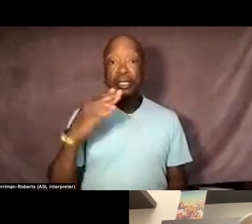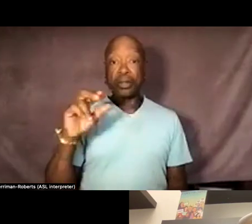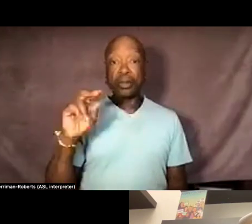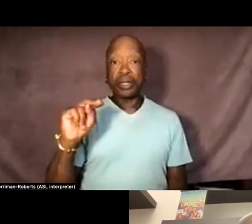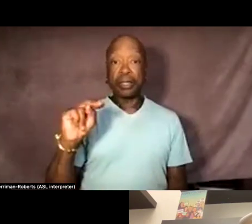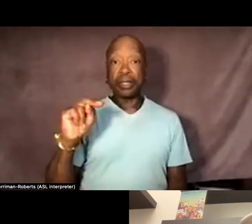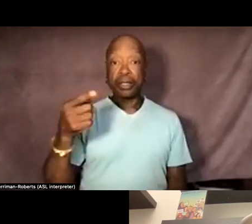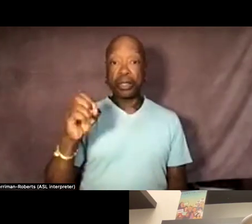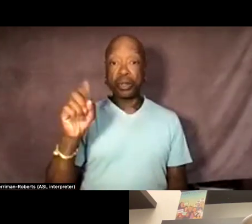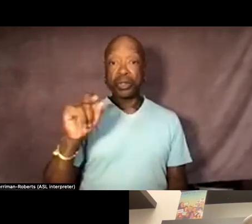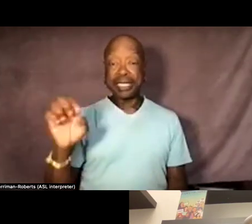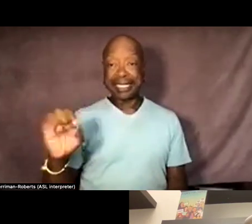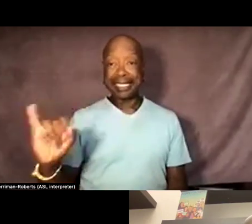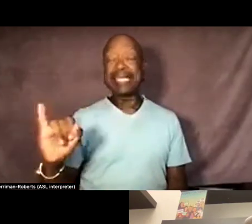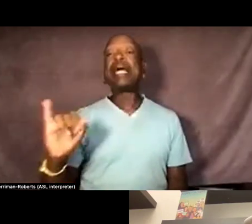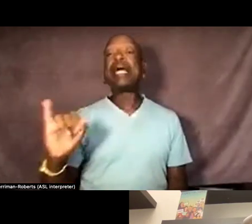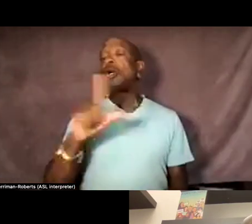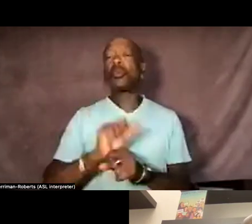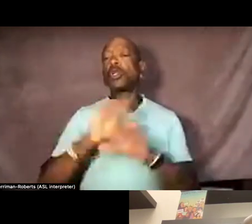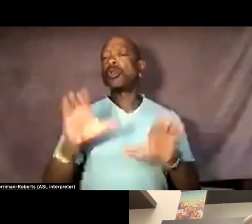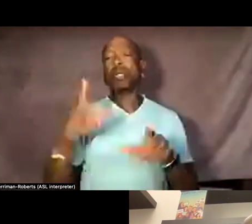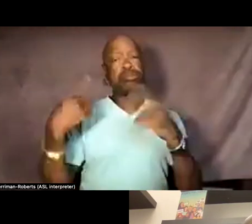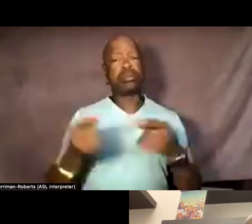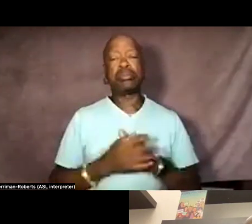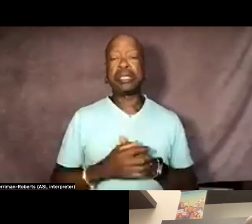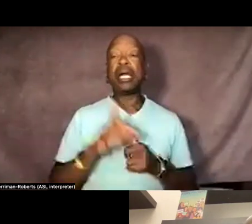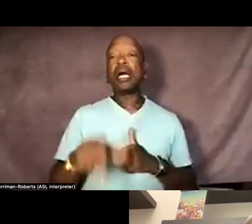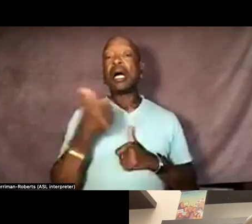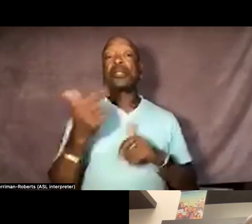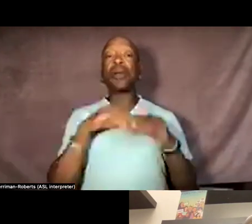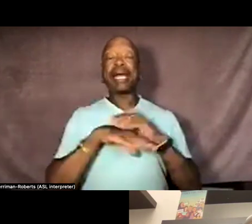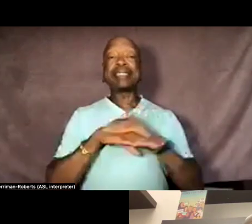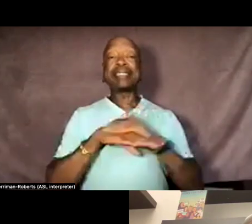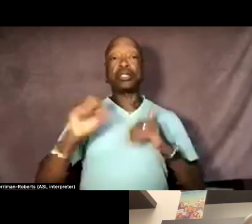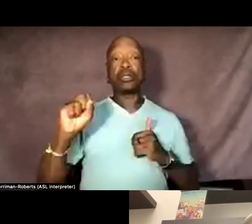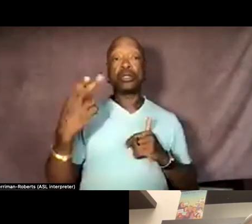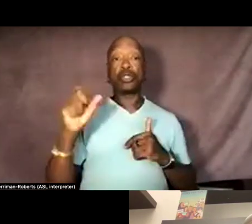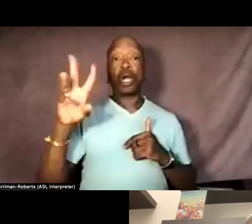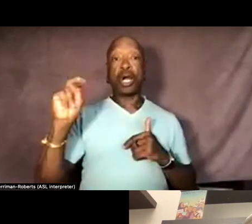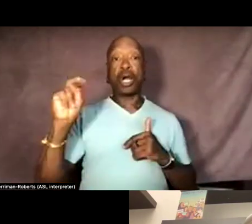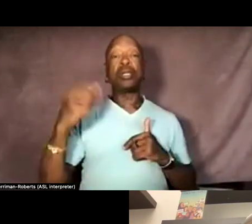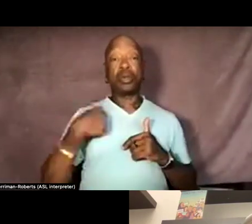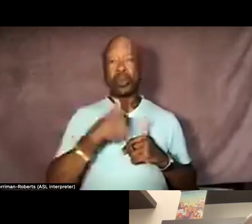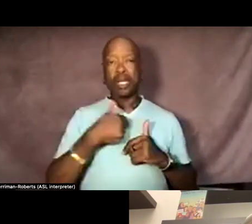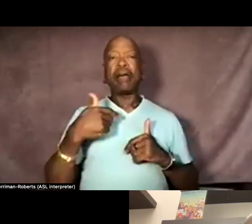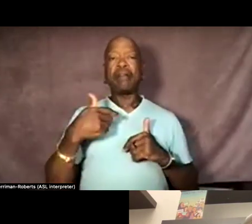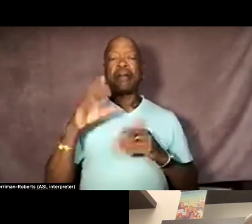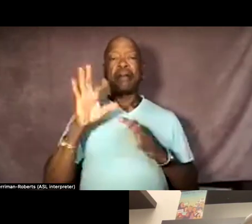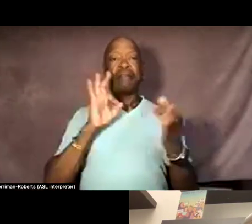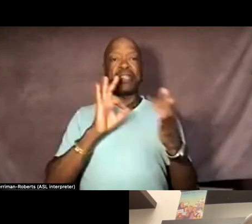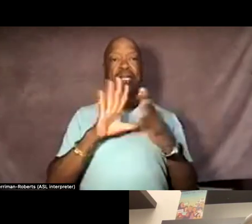the ground um another access note Shawn we are getting feedback that your video is choppy um I